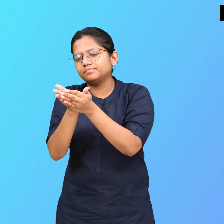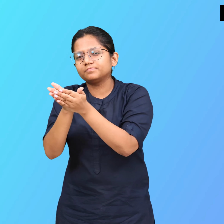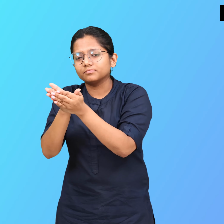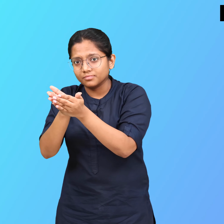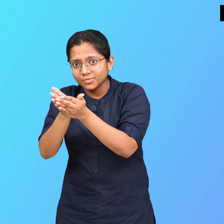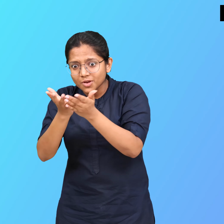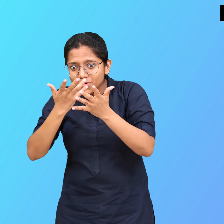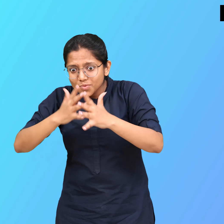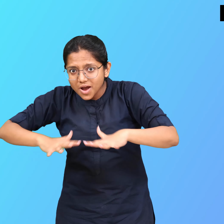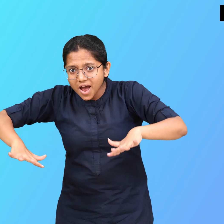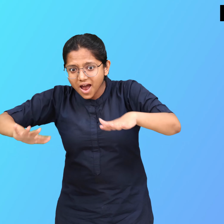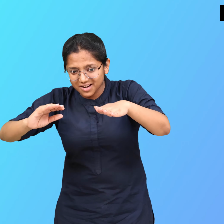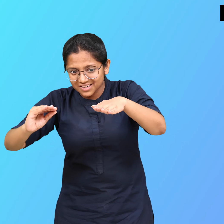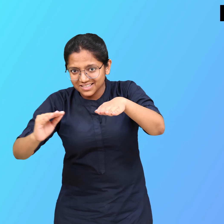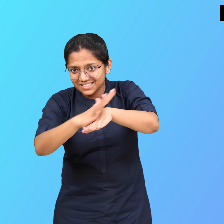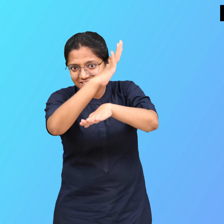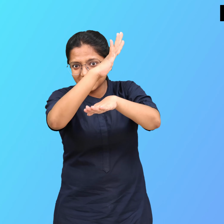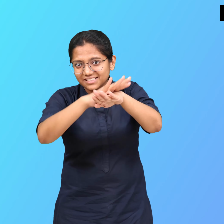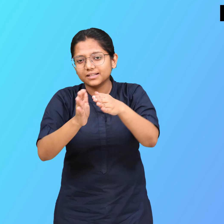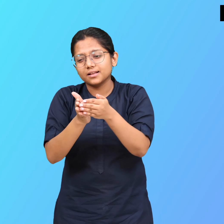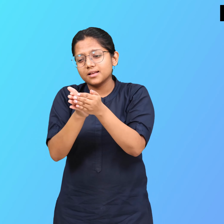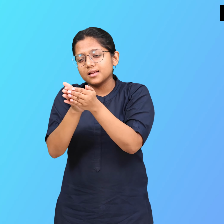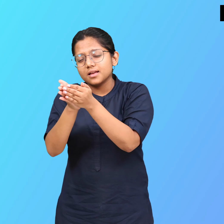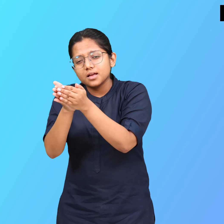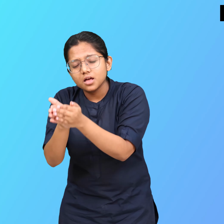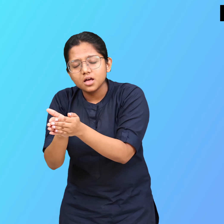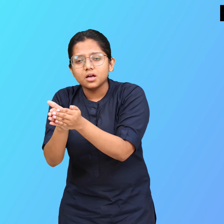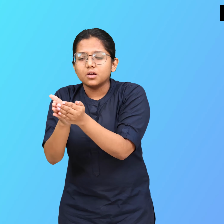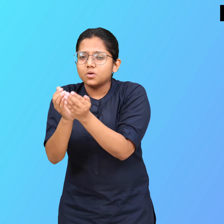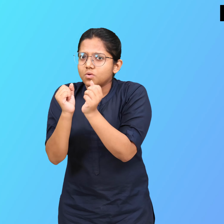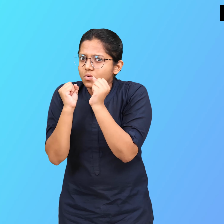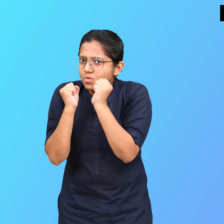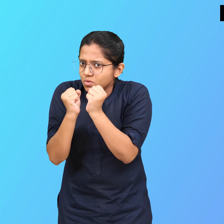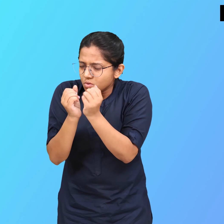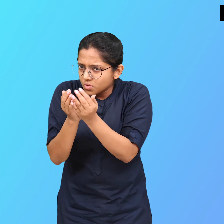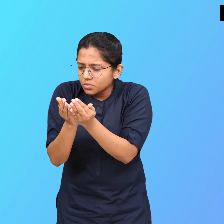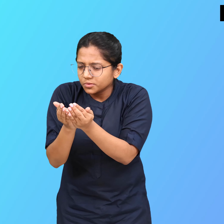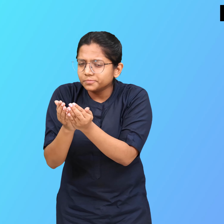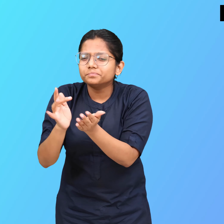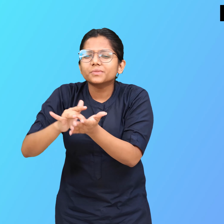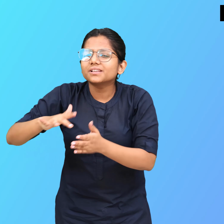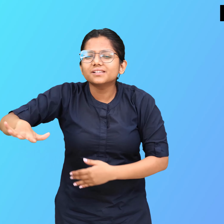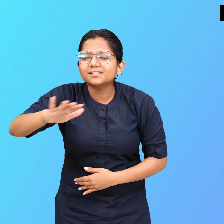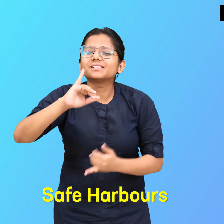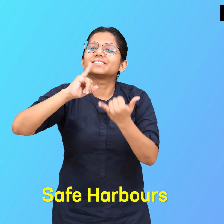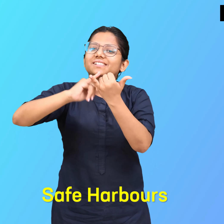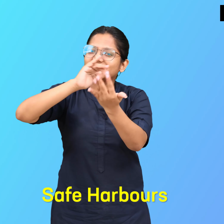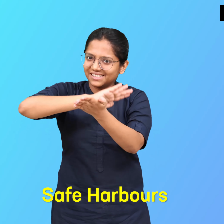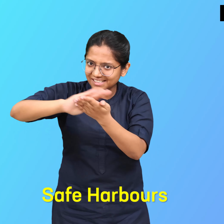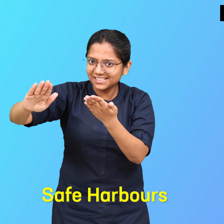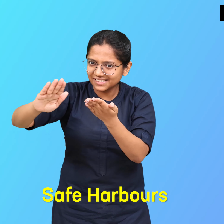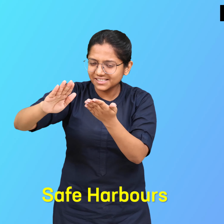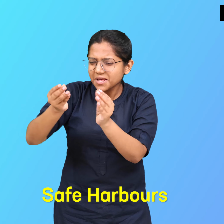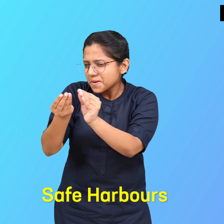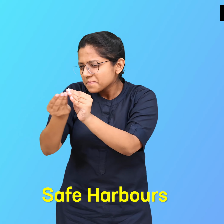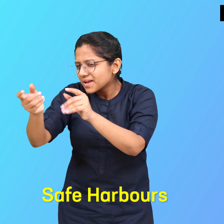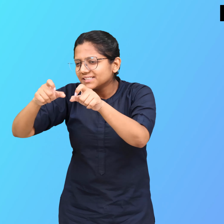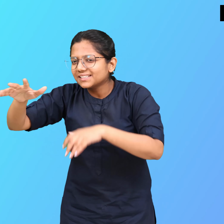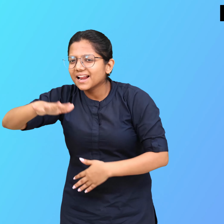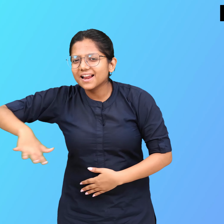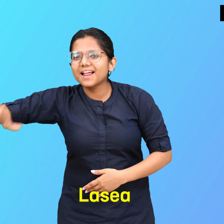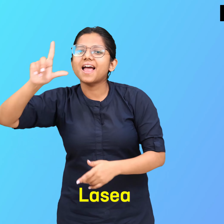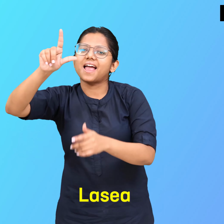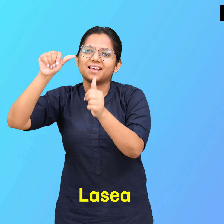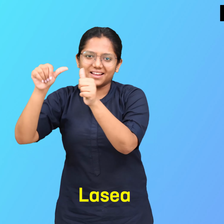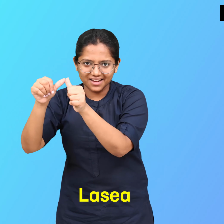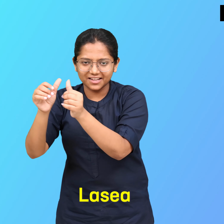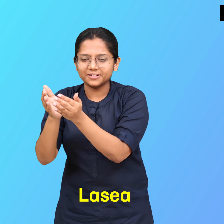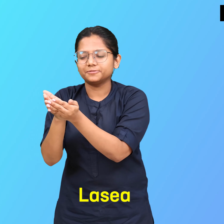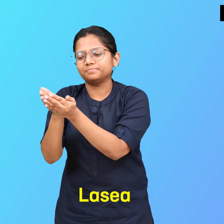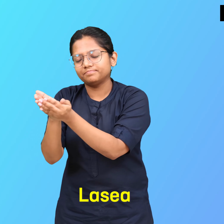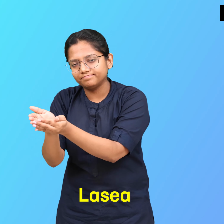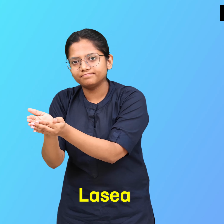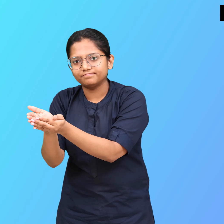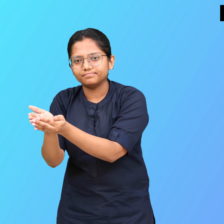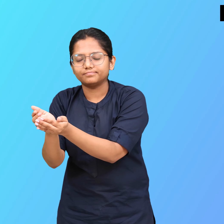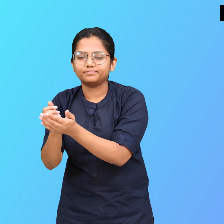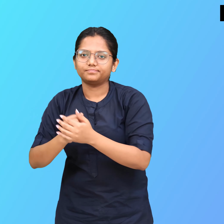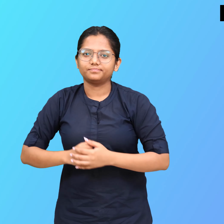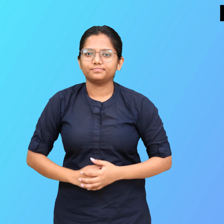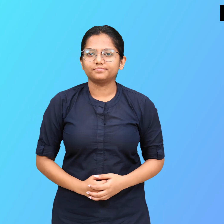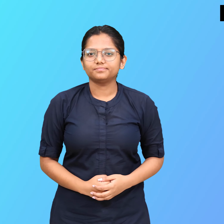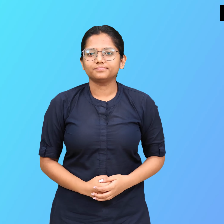We sailed along the coast, but the sailing was hard. Then we came to a place called Safe Harbours, near the city of Lasea.